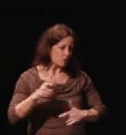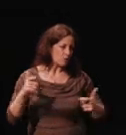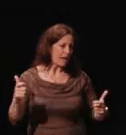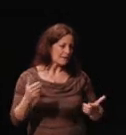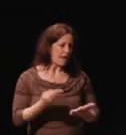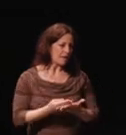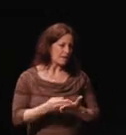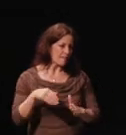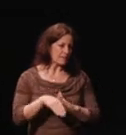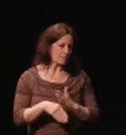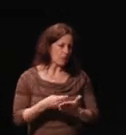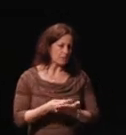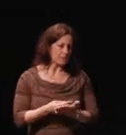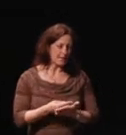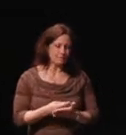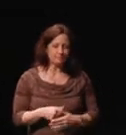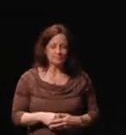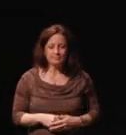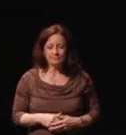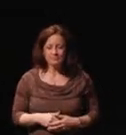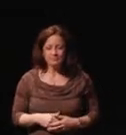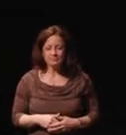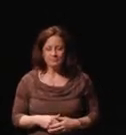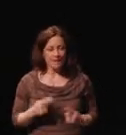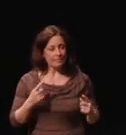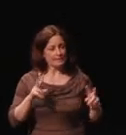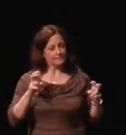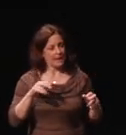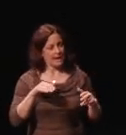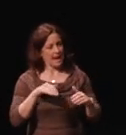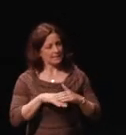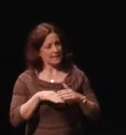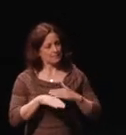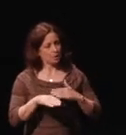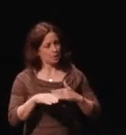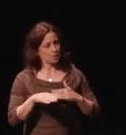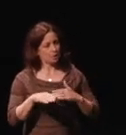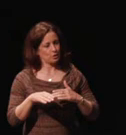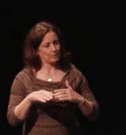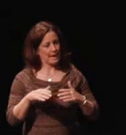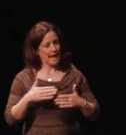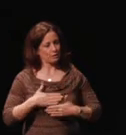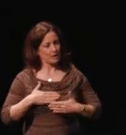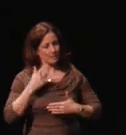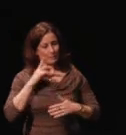and this was accessible entertainment for cheap.